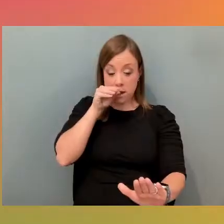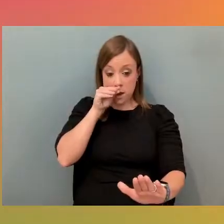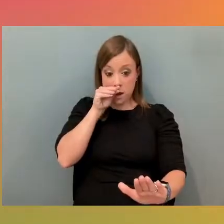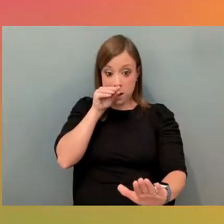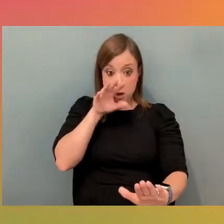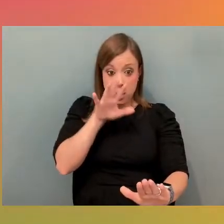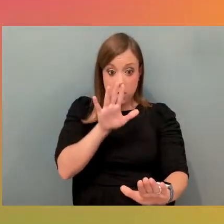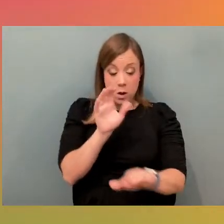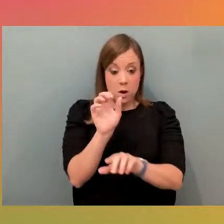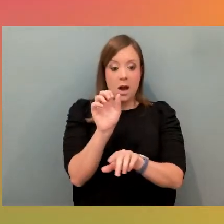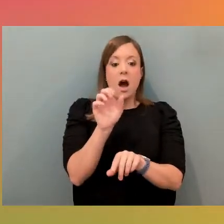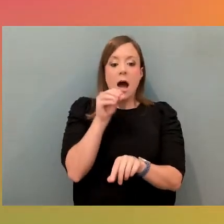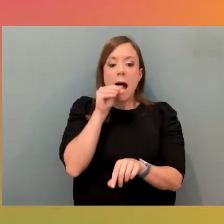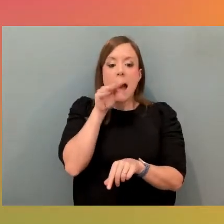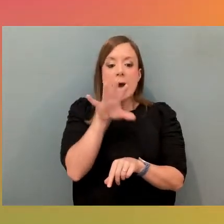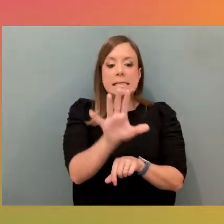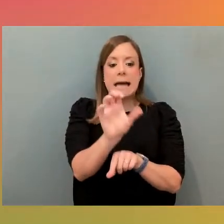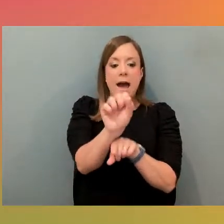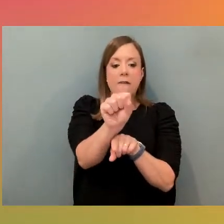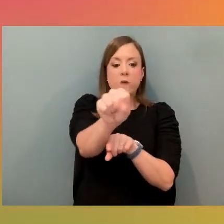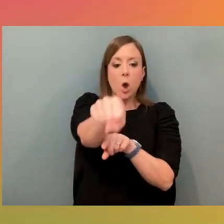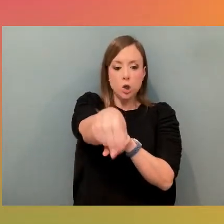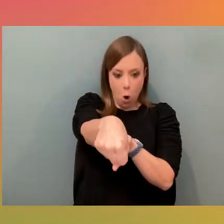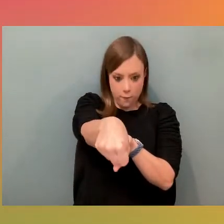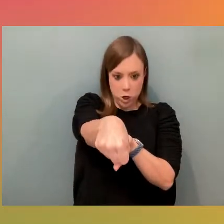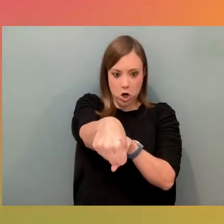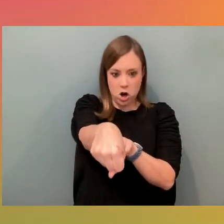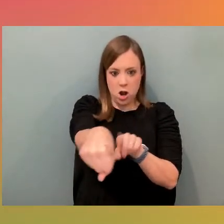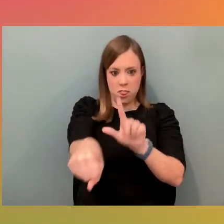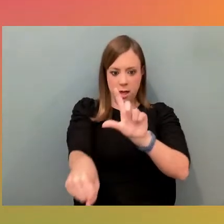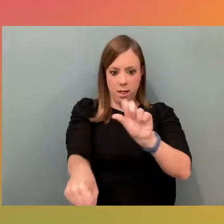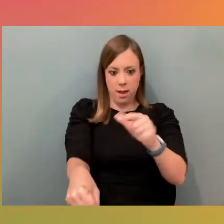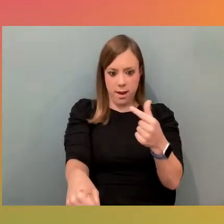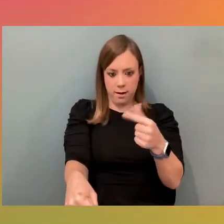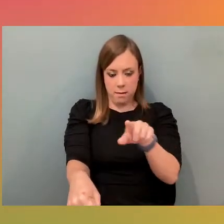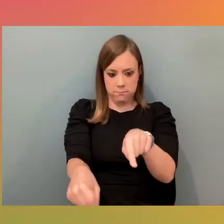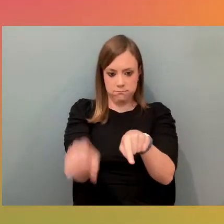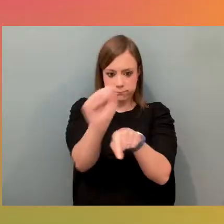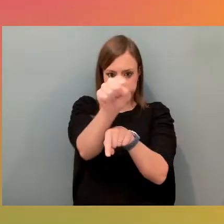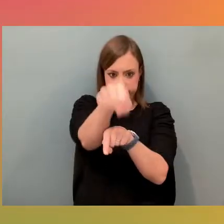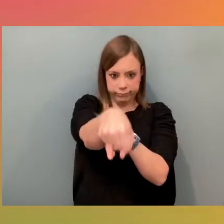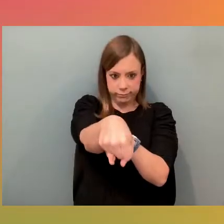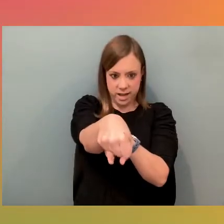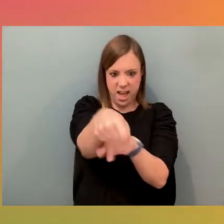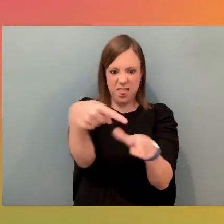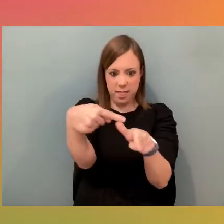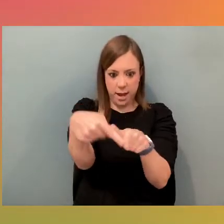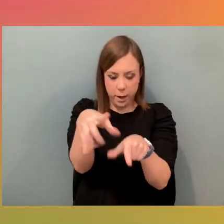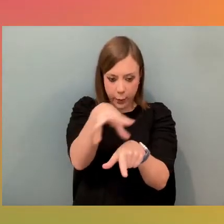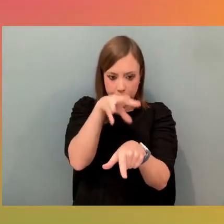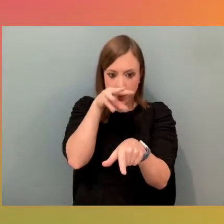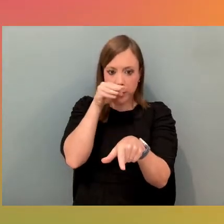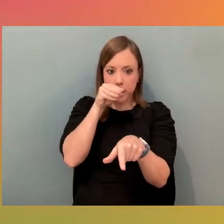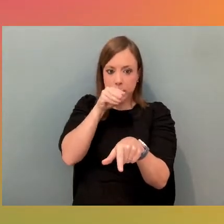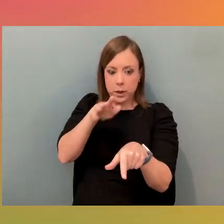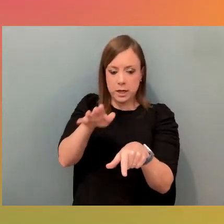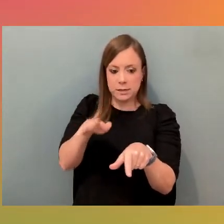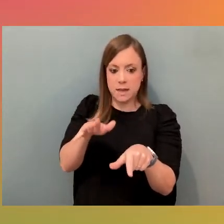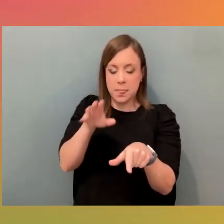BREATH IN AND LOOK FORWARD.